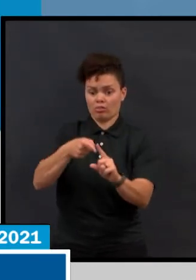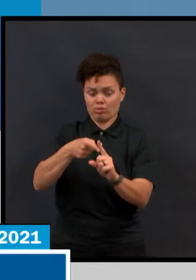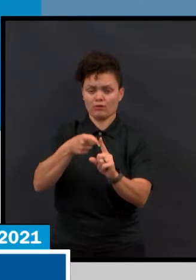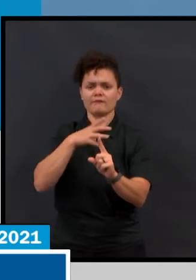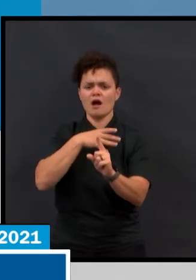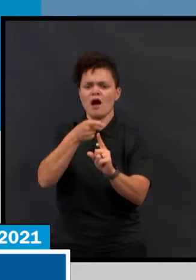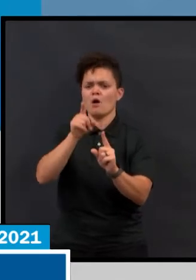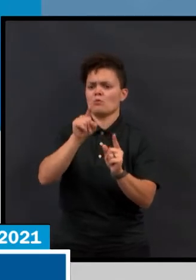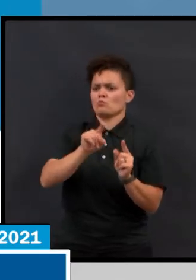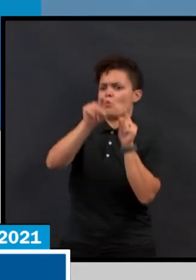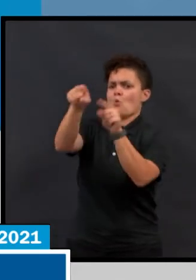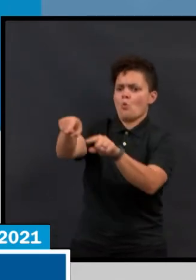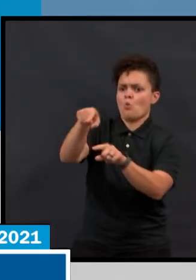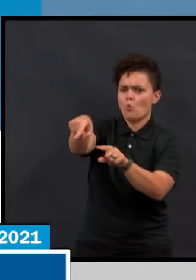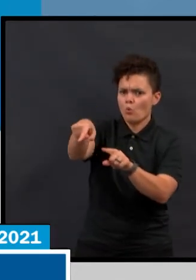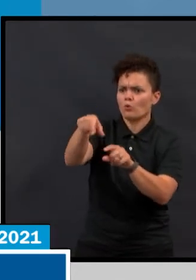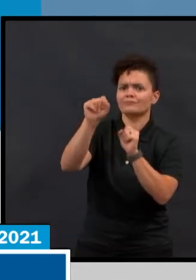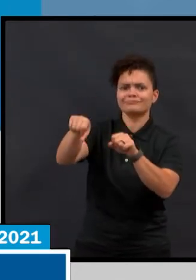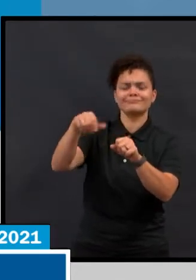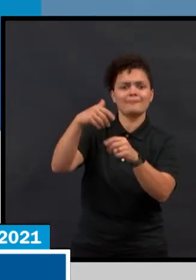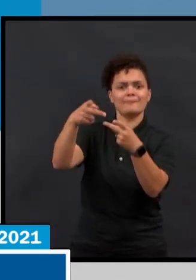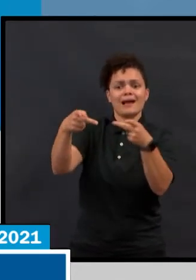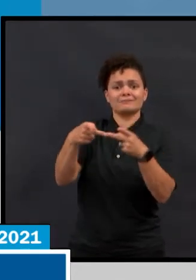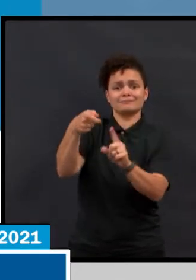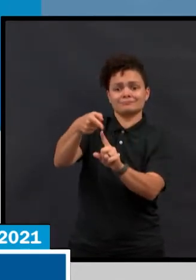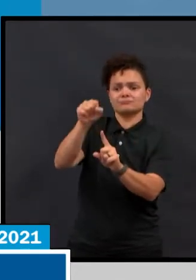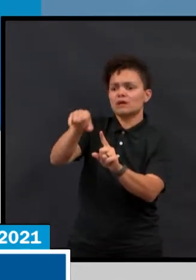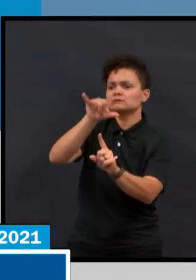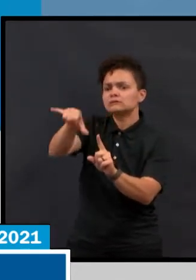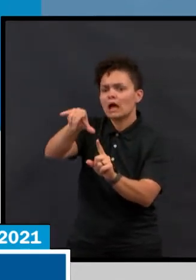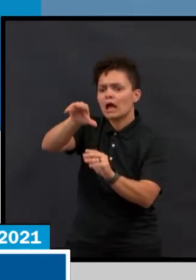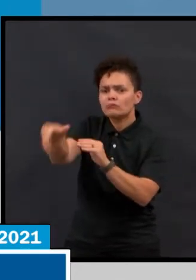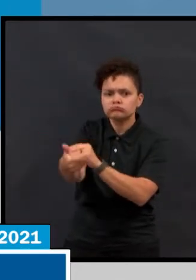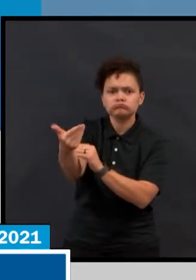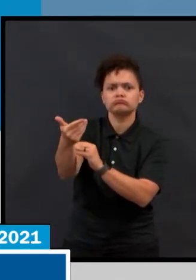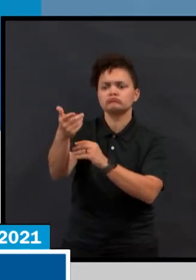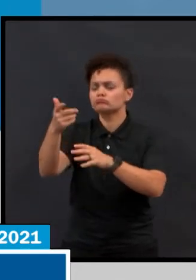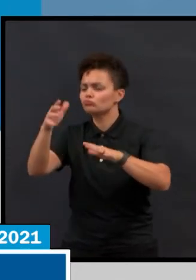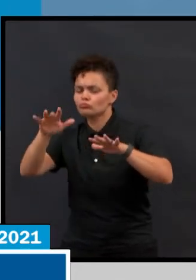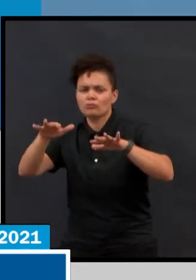deserves or needs to go to jail they may need additional intervention and diversion support